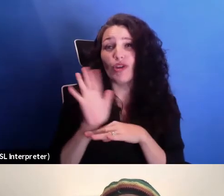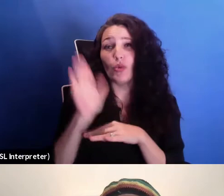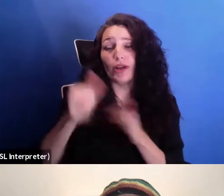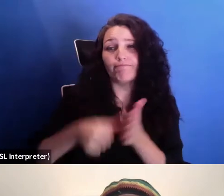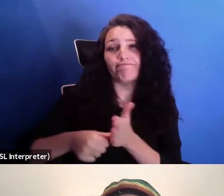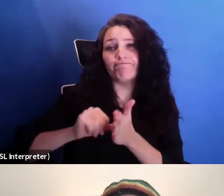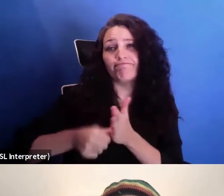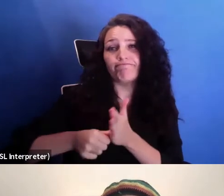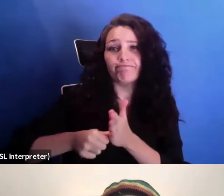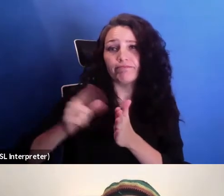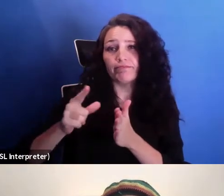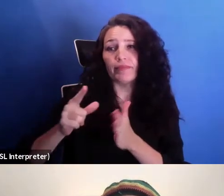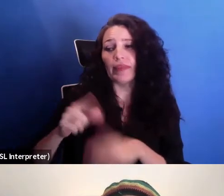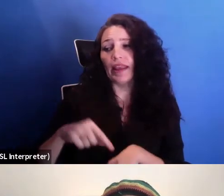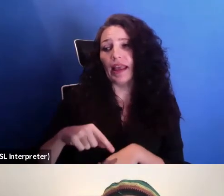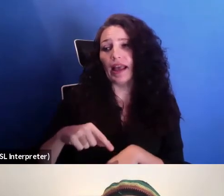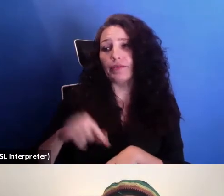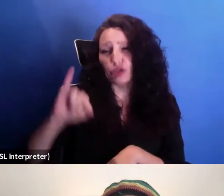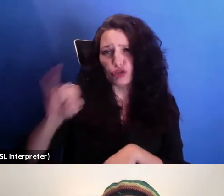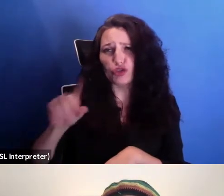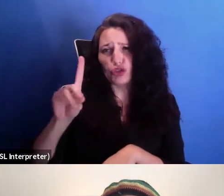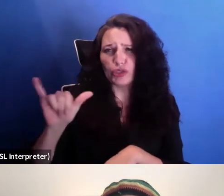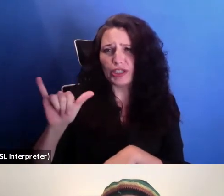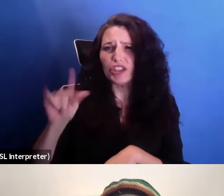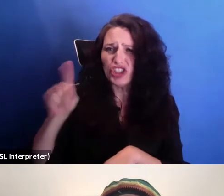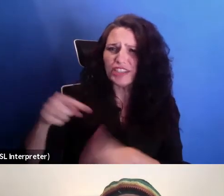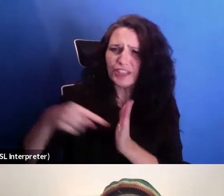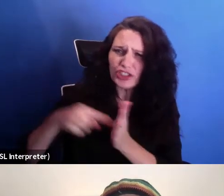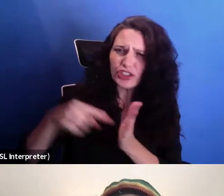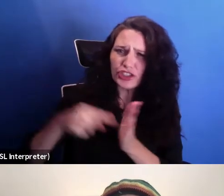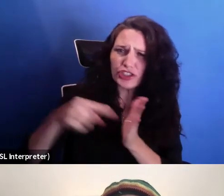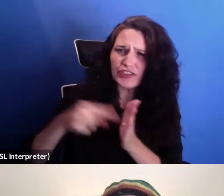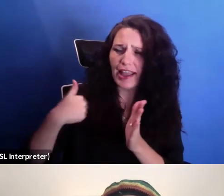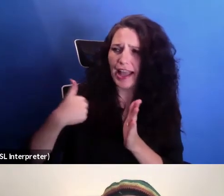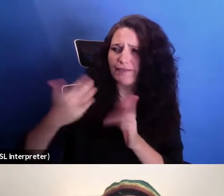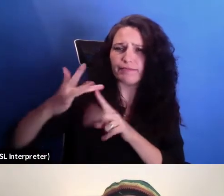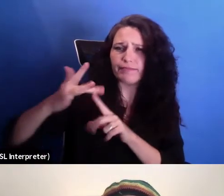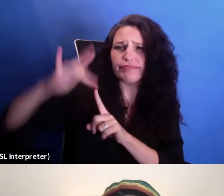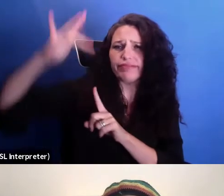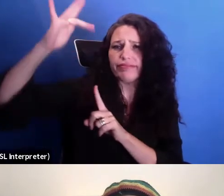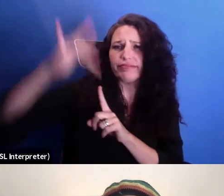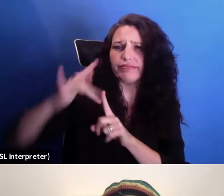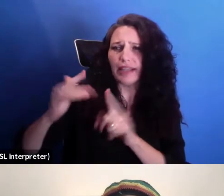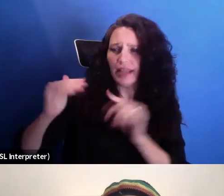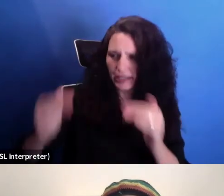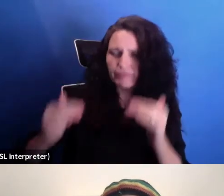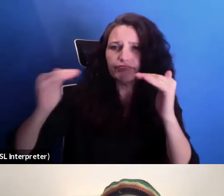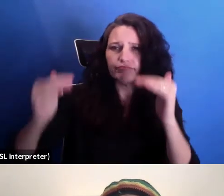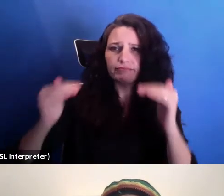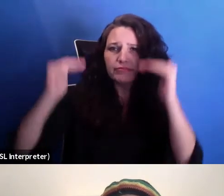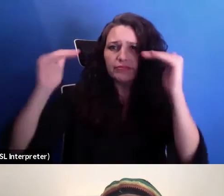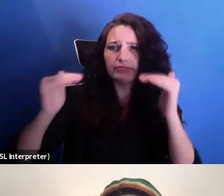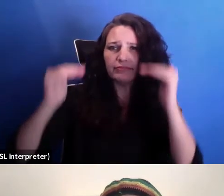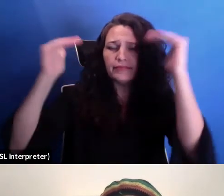But from within this story of Judy and her friends and she's got a book out now called "Being Human", which is really wonderful.